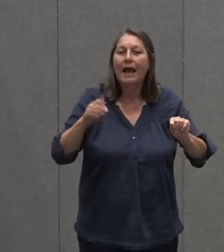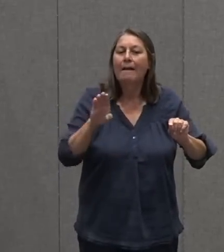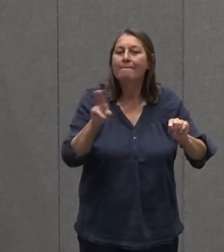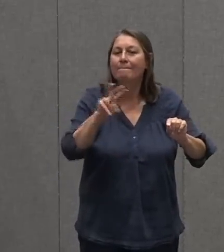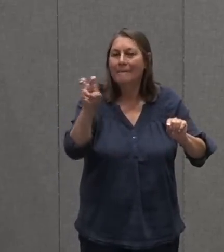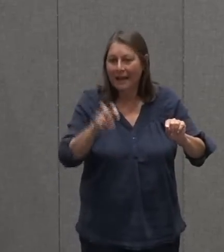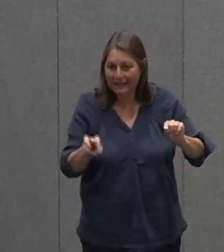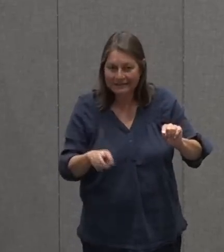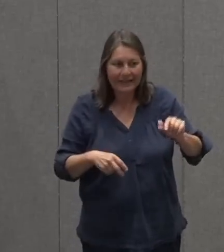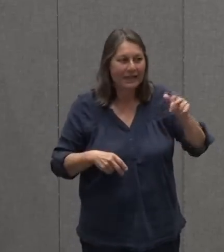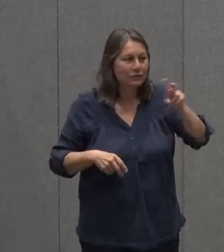Buzz.